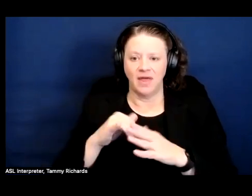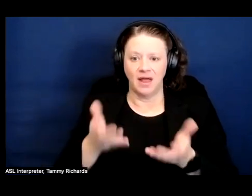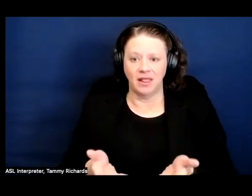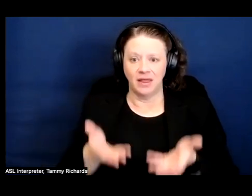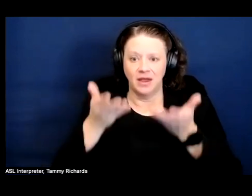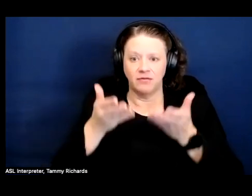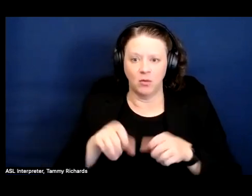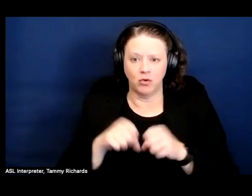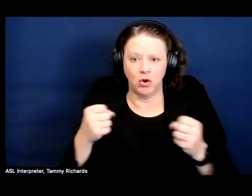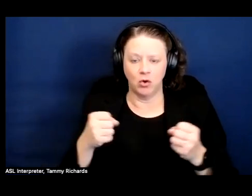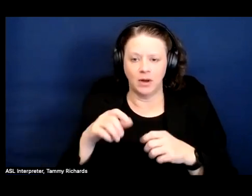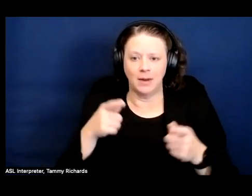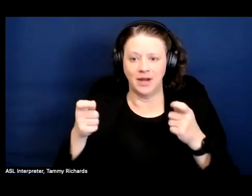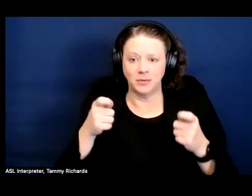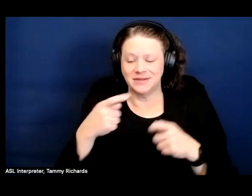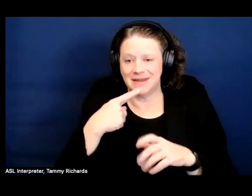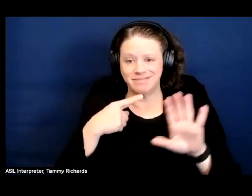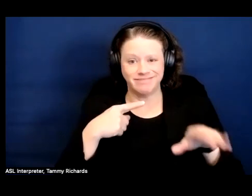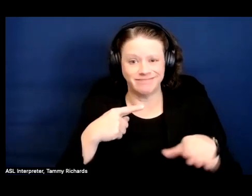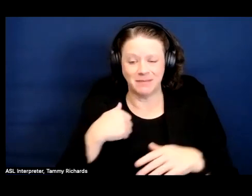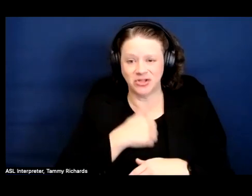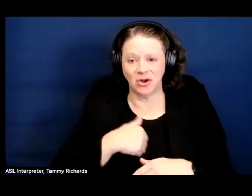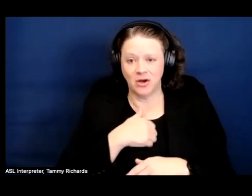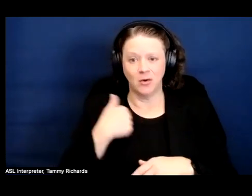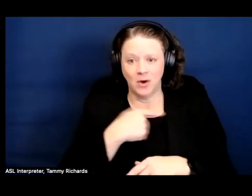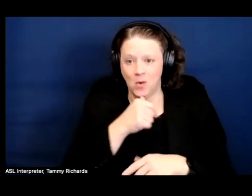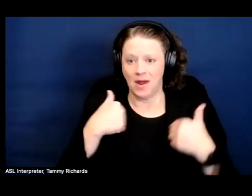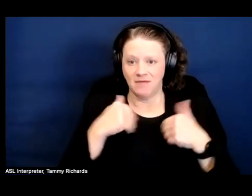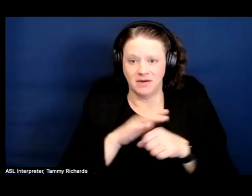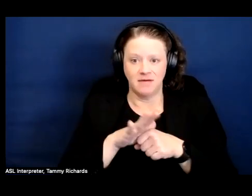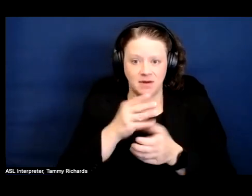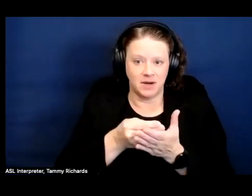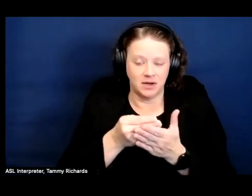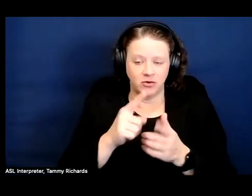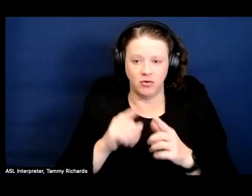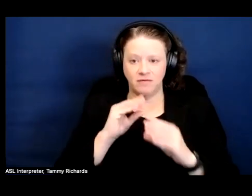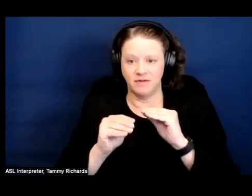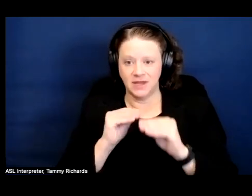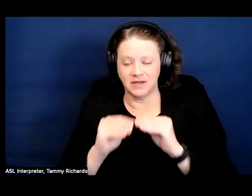Obviously these laws are not the end-all-be-all, it's a very complicated issue, but there are a lot of